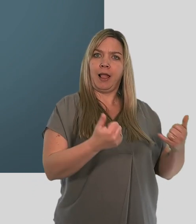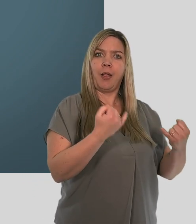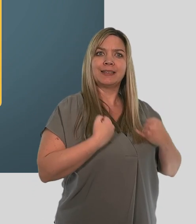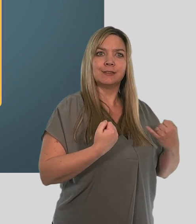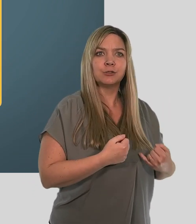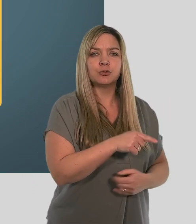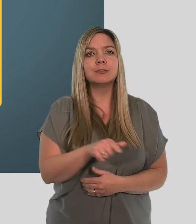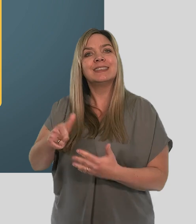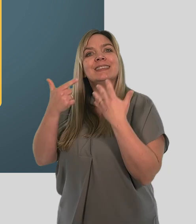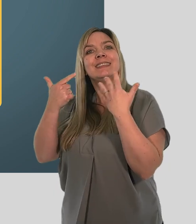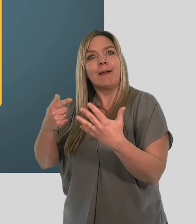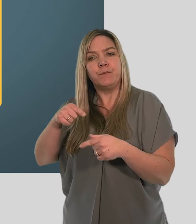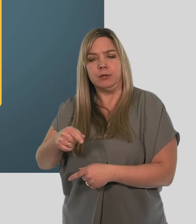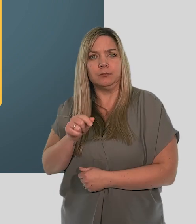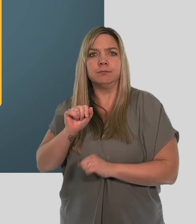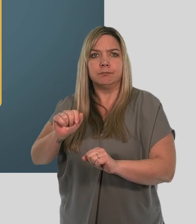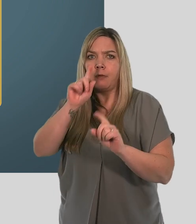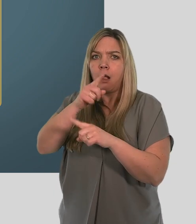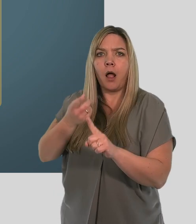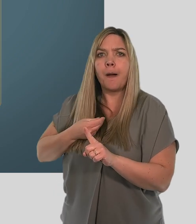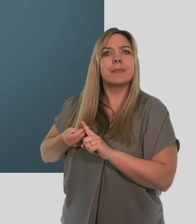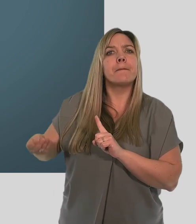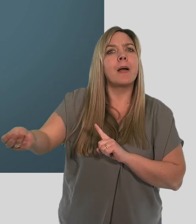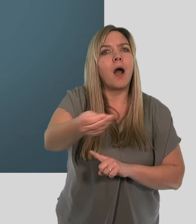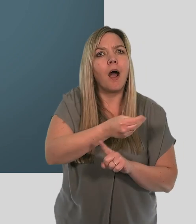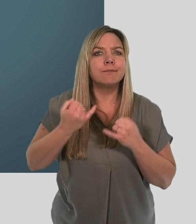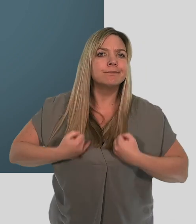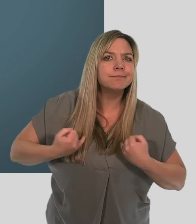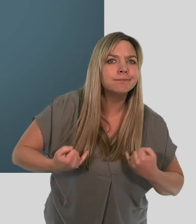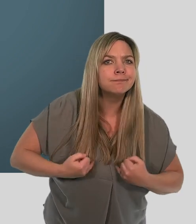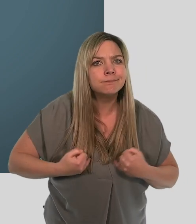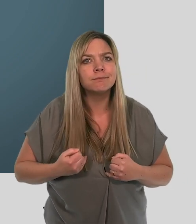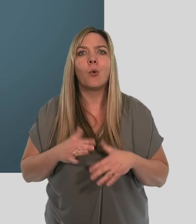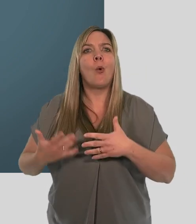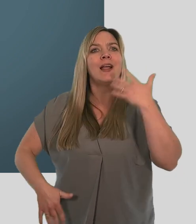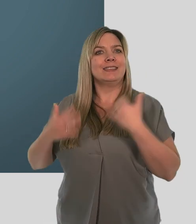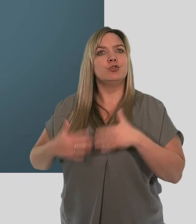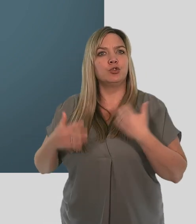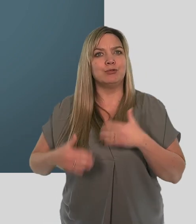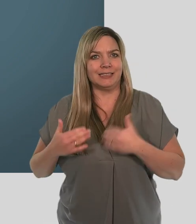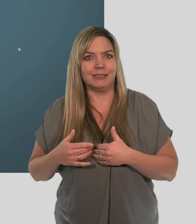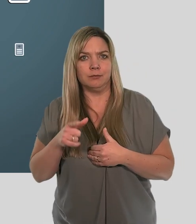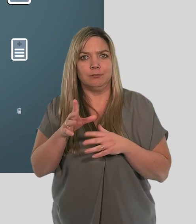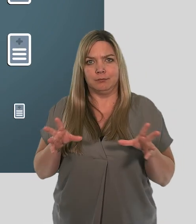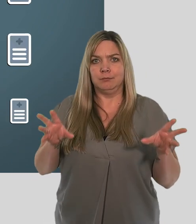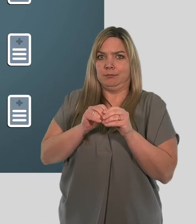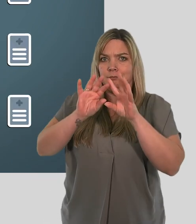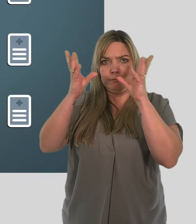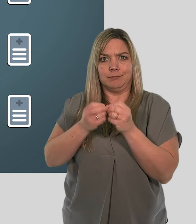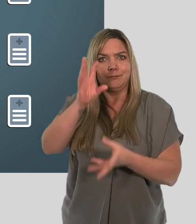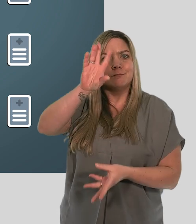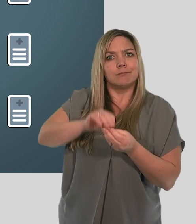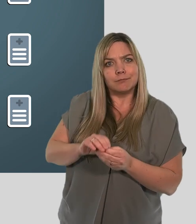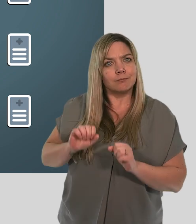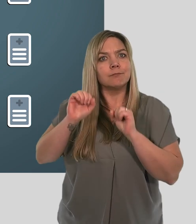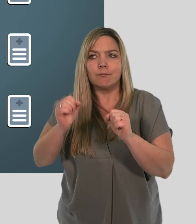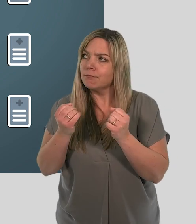and injury-related conditions together account for a very large fraction of global disparities in life expectancy.